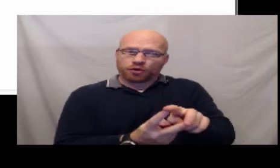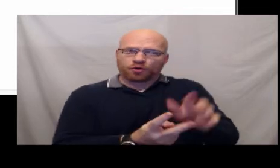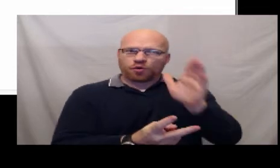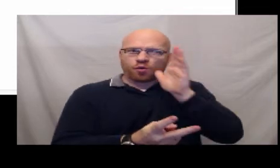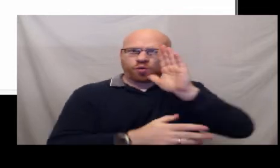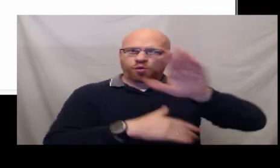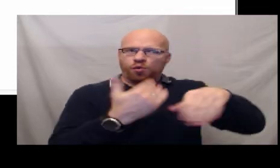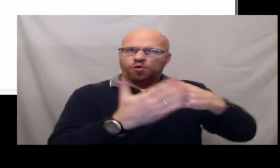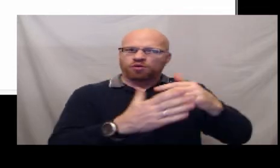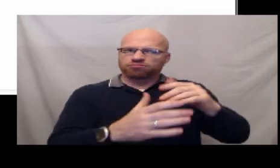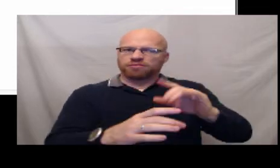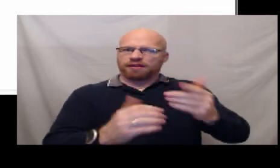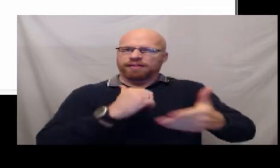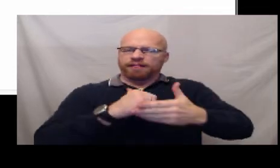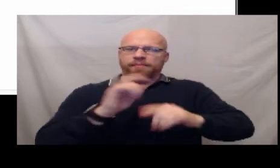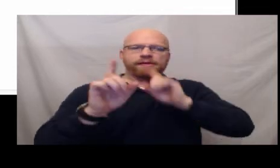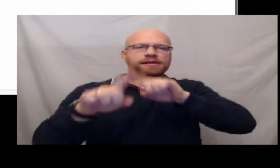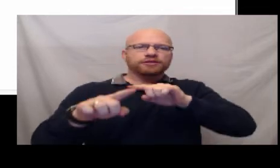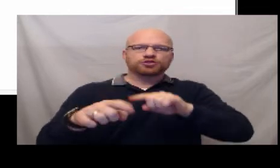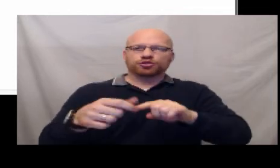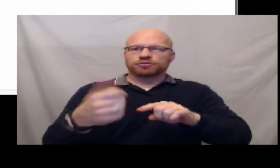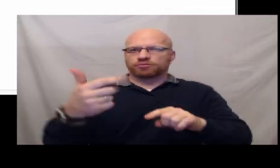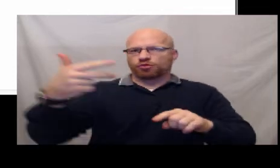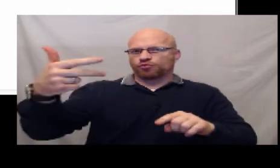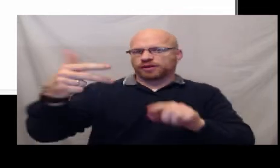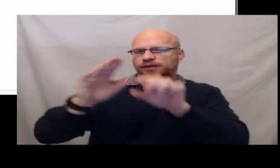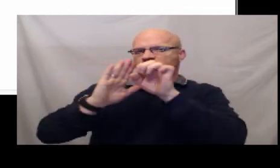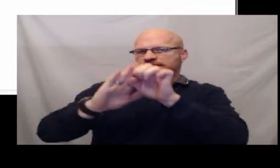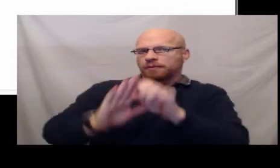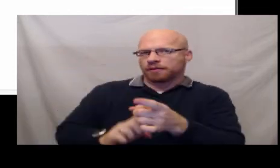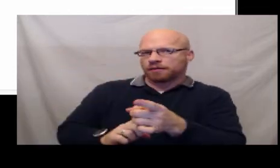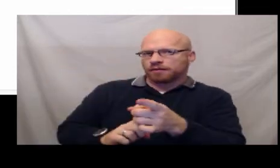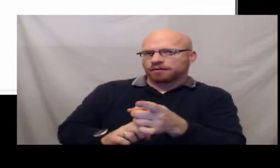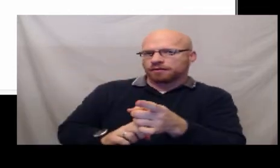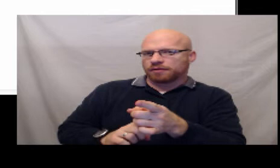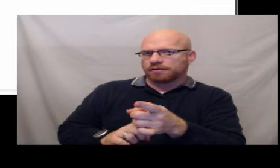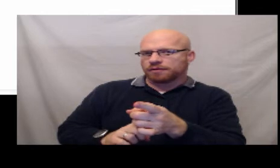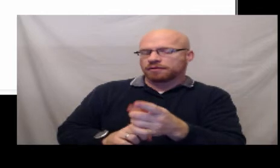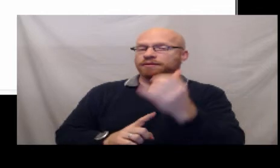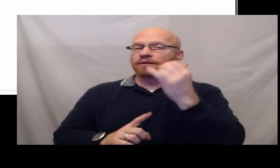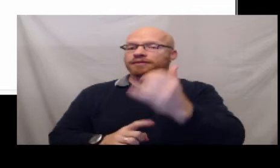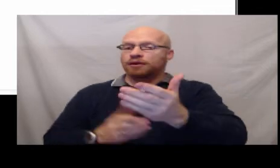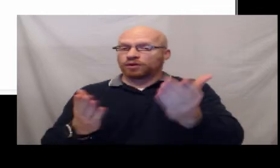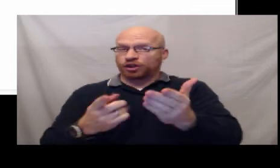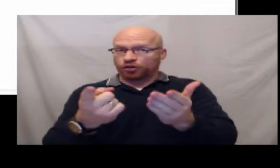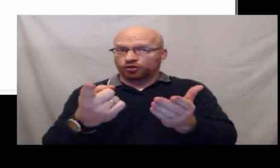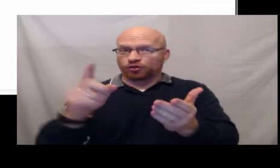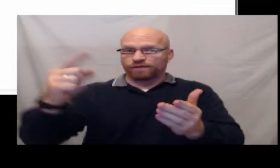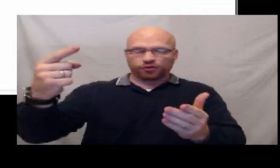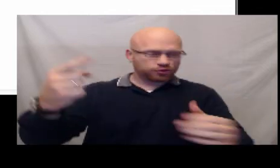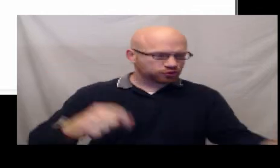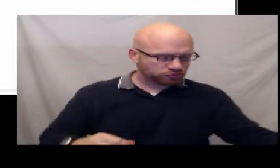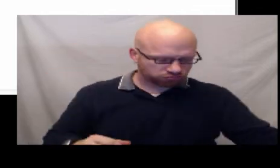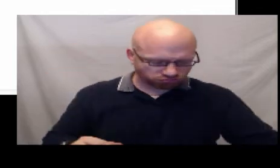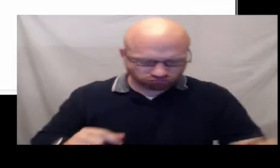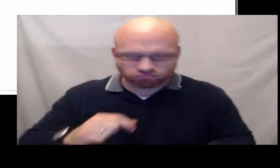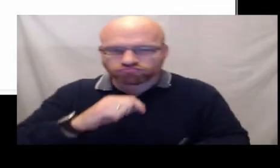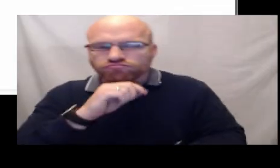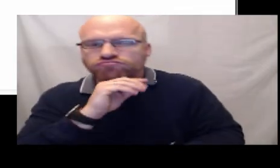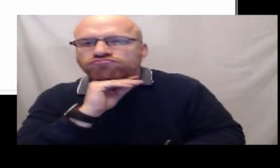Now these four pairs will help us answer these three examples